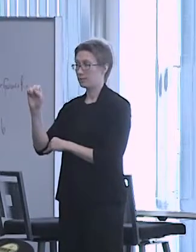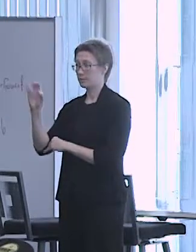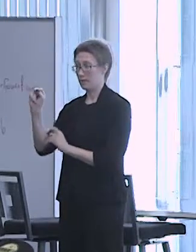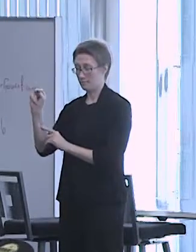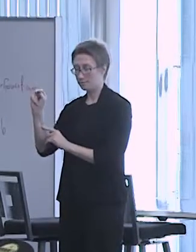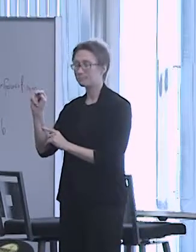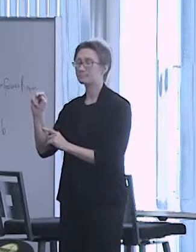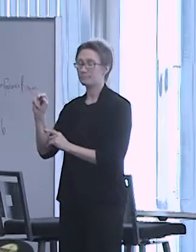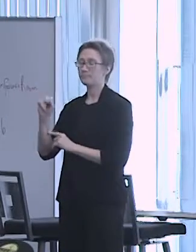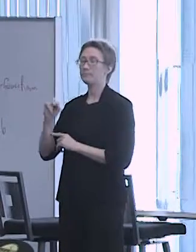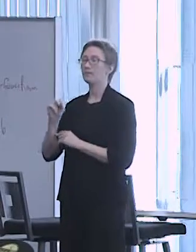I thought, "wow, so that's possible?"